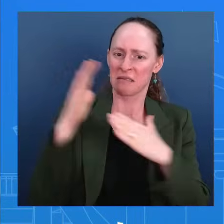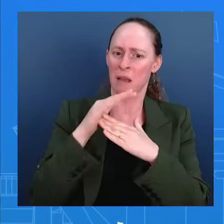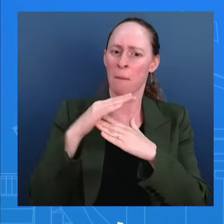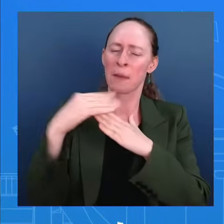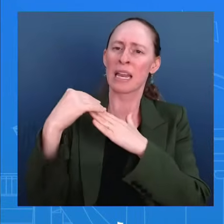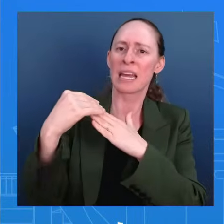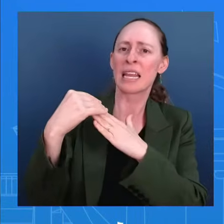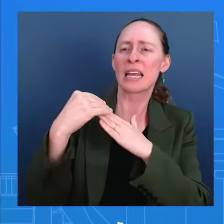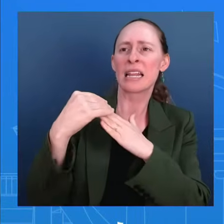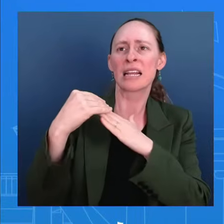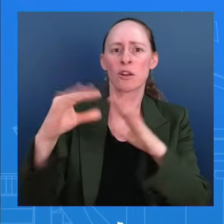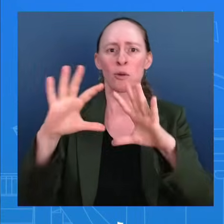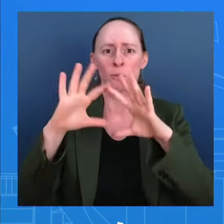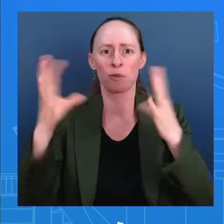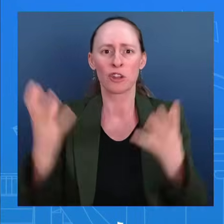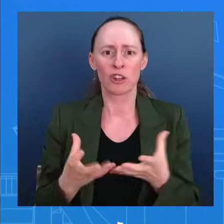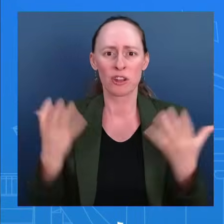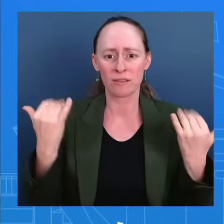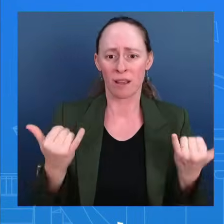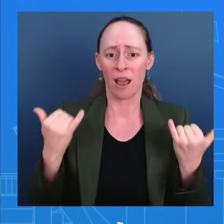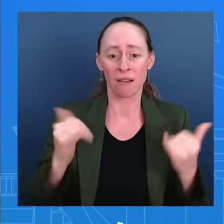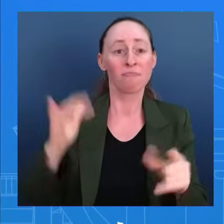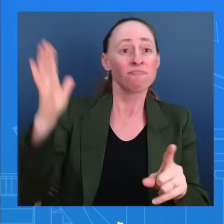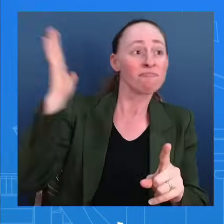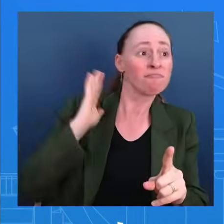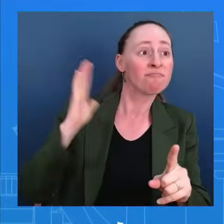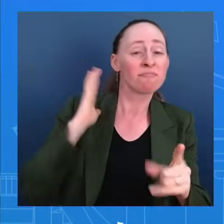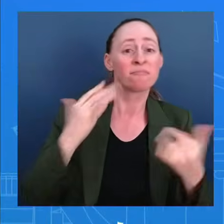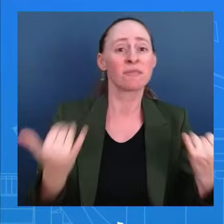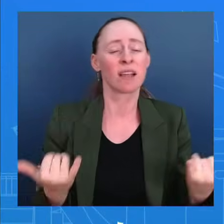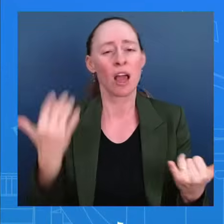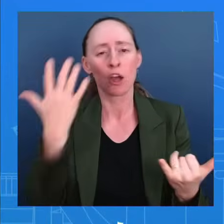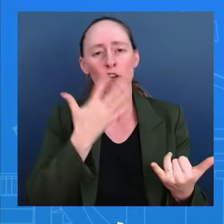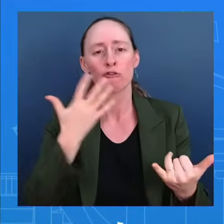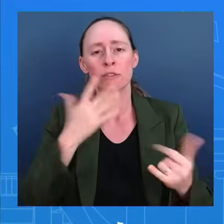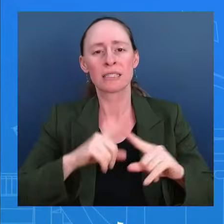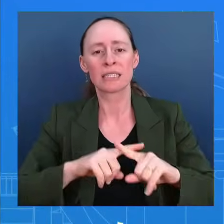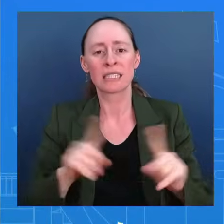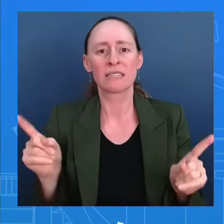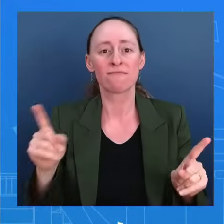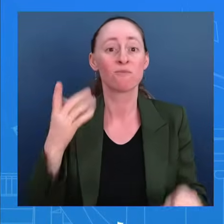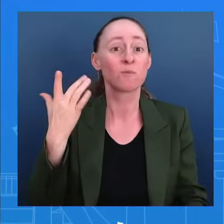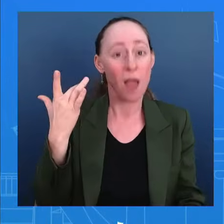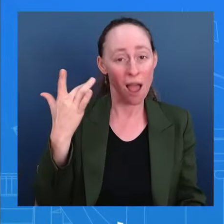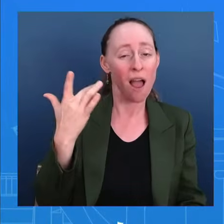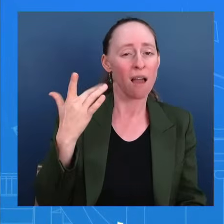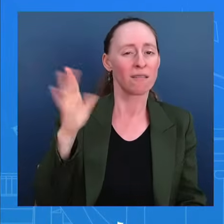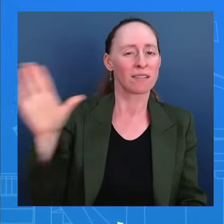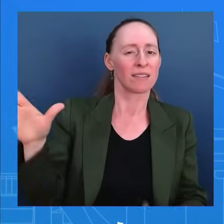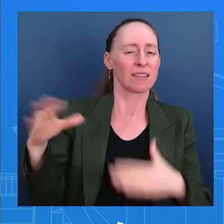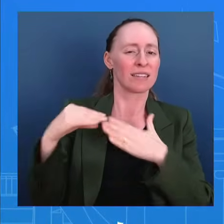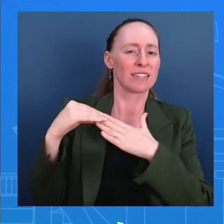We are in a different place. And that is because of the leadership of this president. We all saw -- you all -- some of you were in this room --